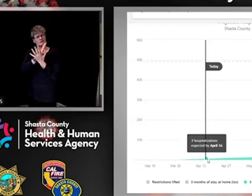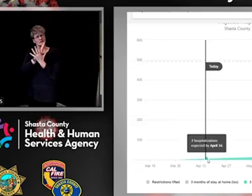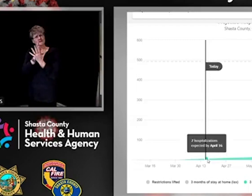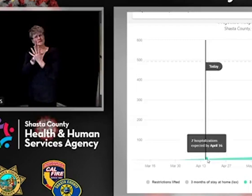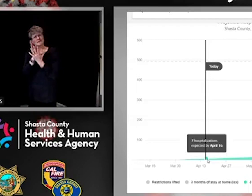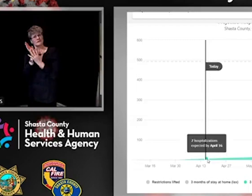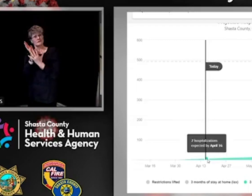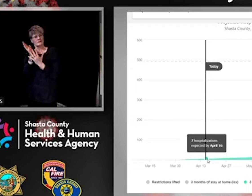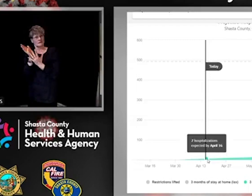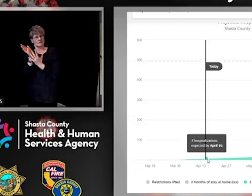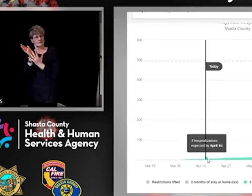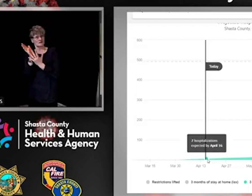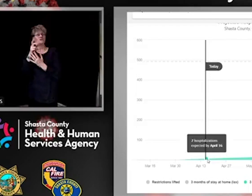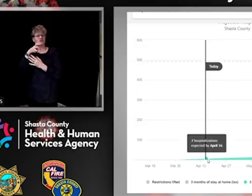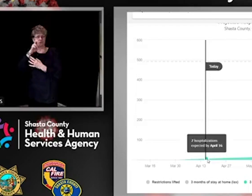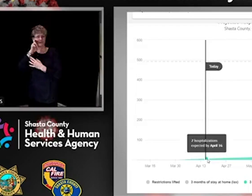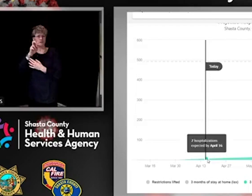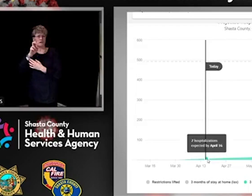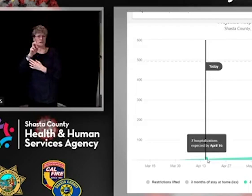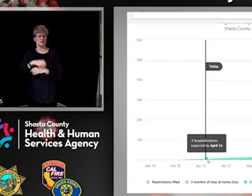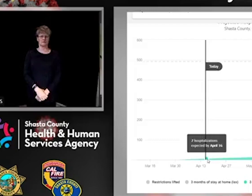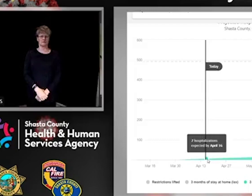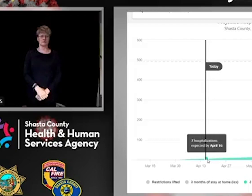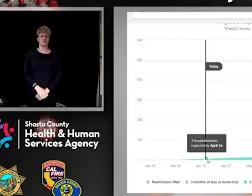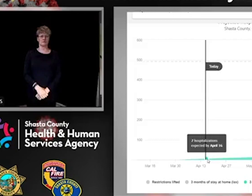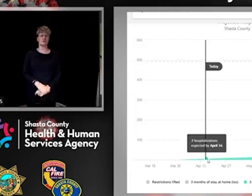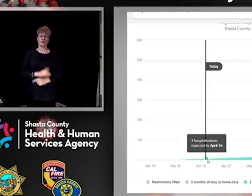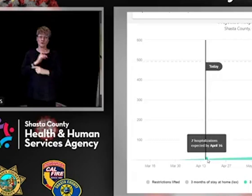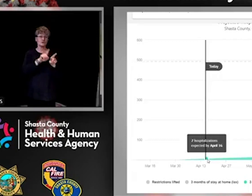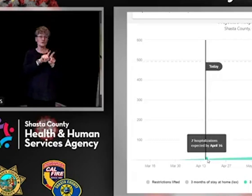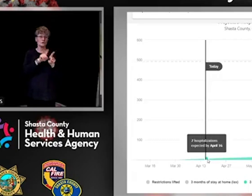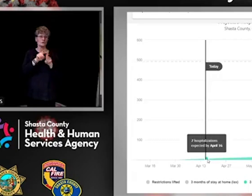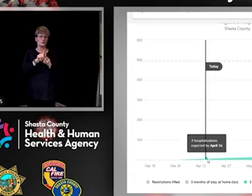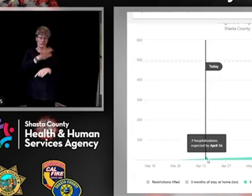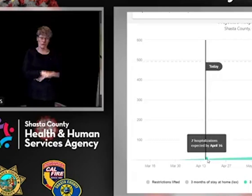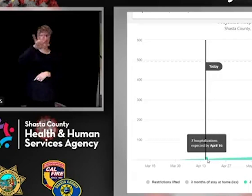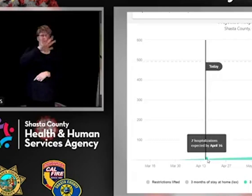our community, but throughout the whole state of California, making that transmission lower